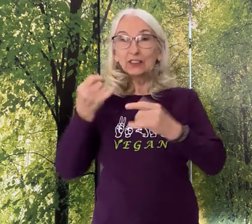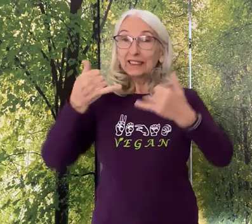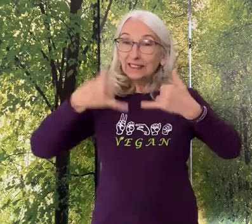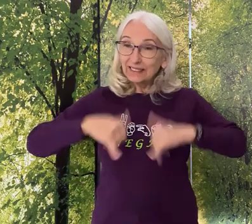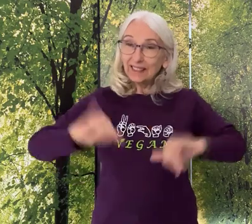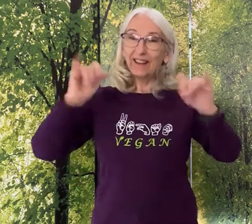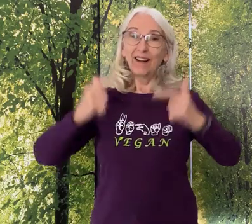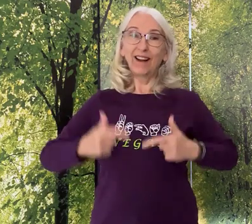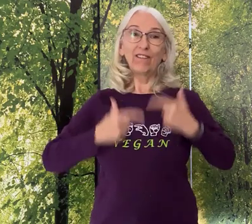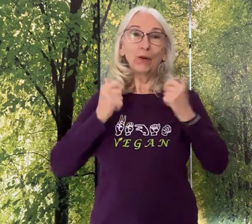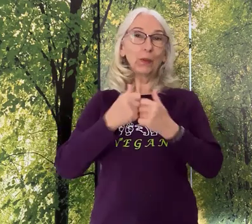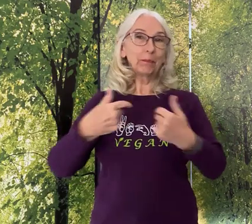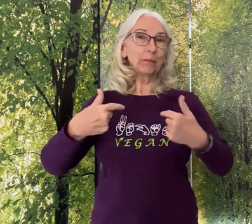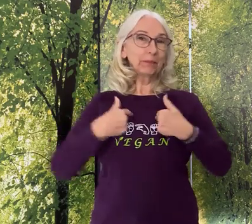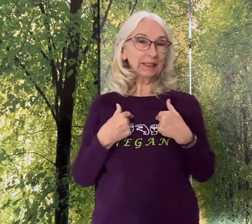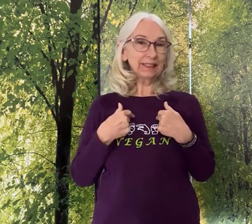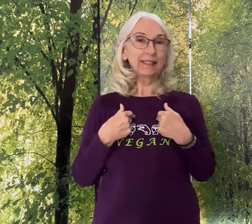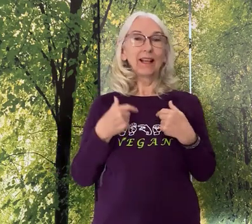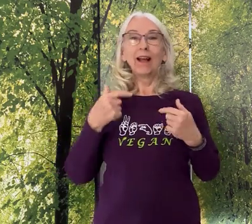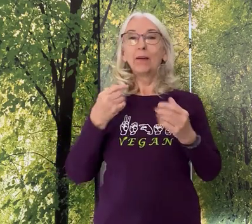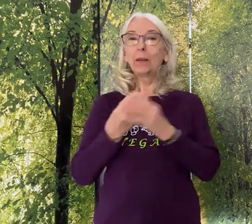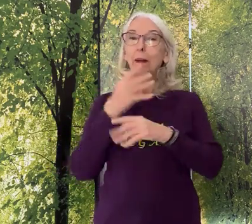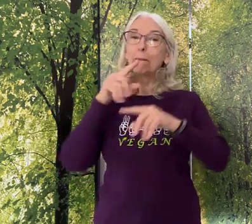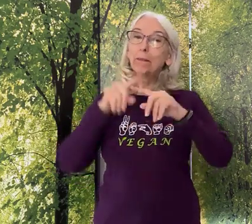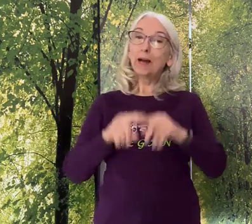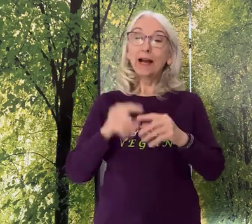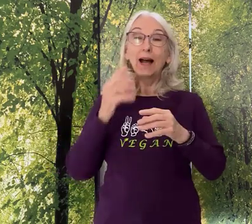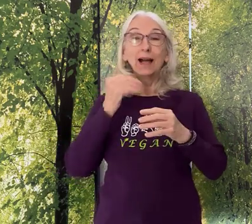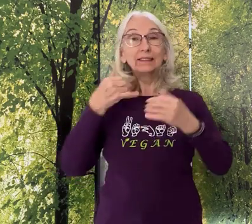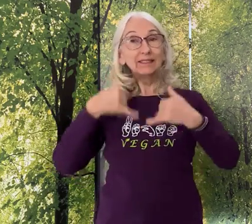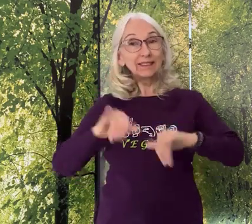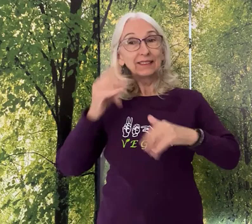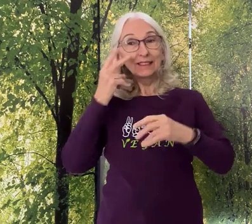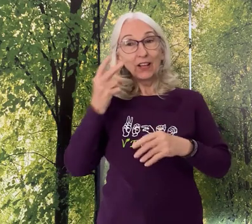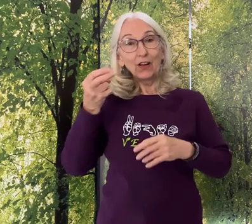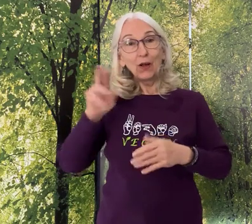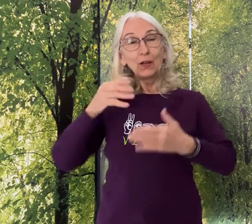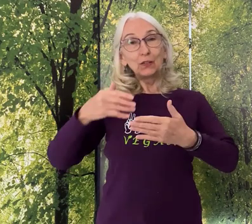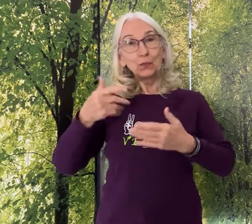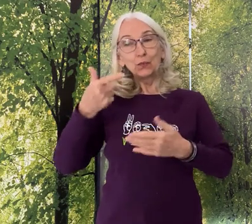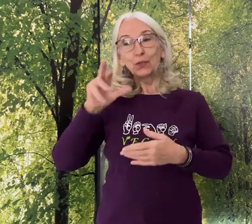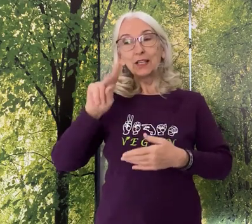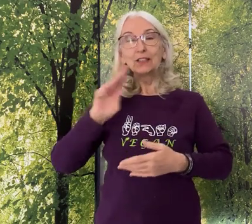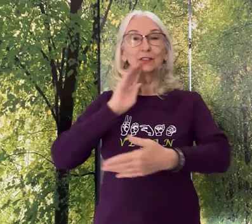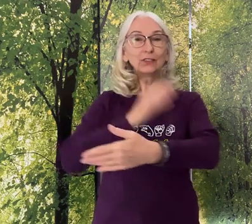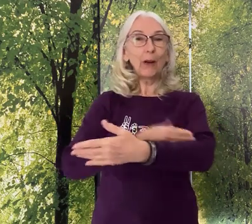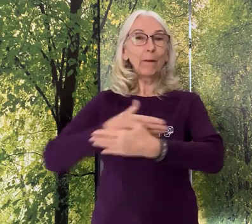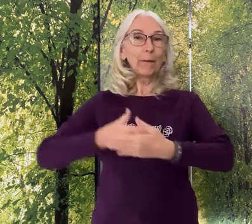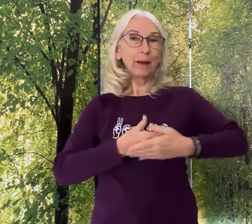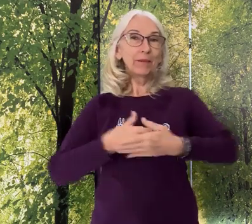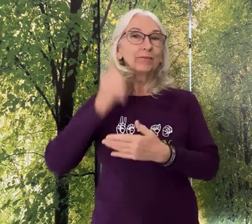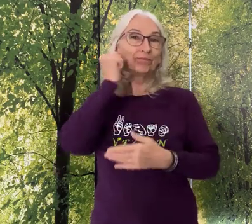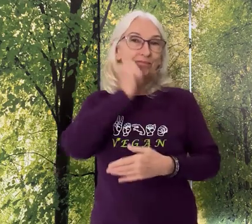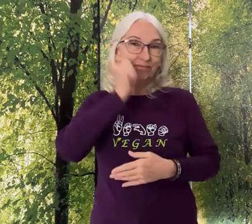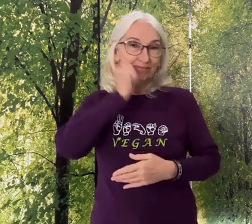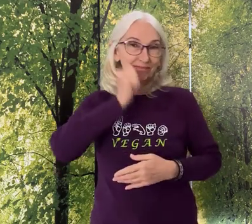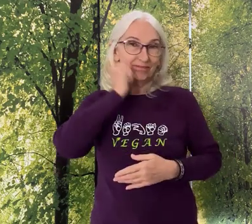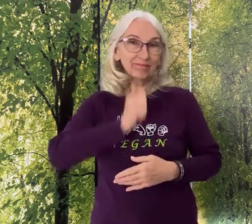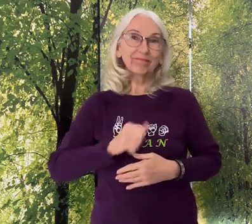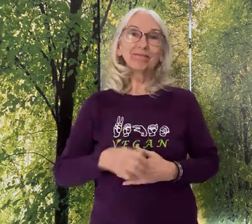She still lives with me, is plant-based, and still sees her granddaughter daily.